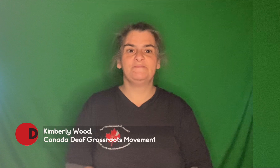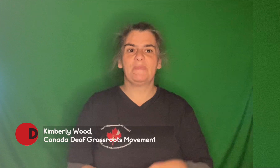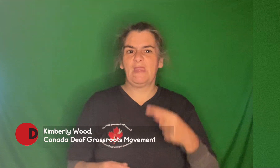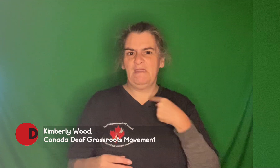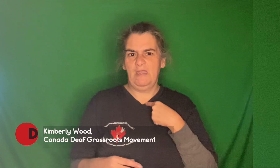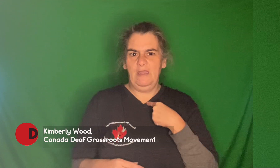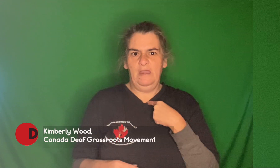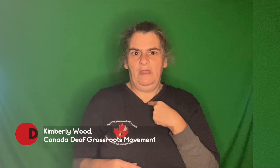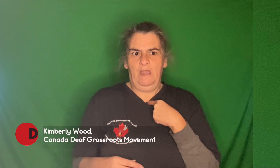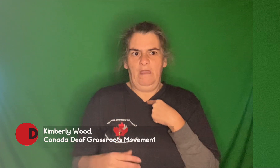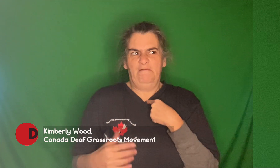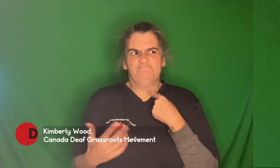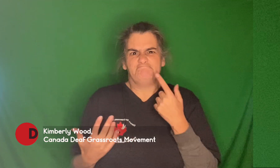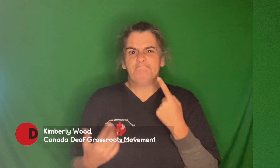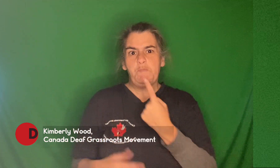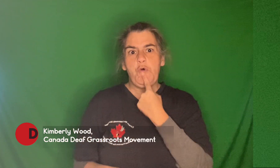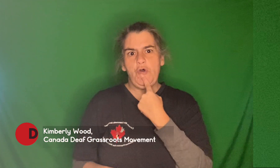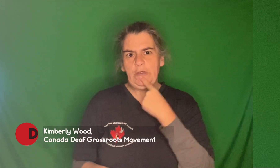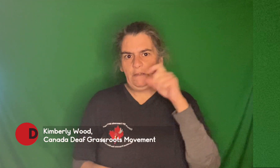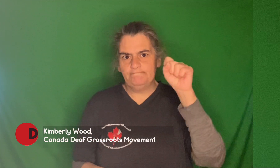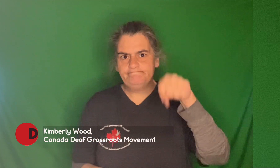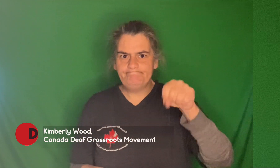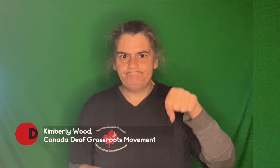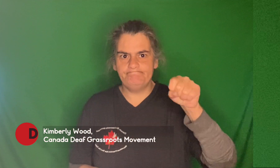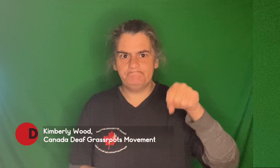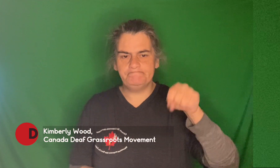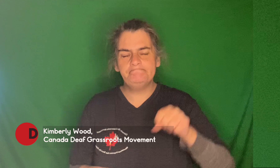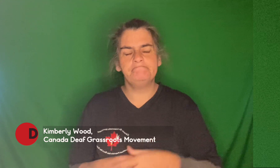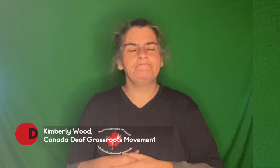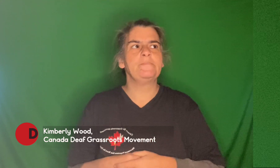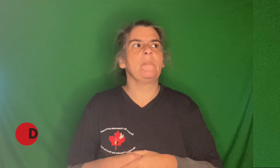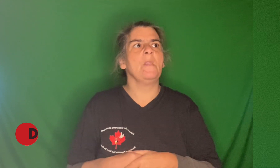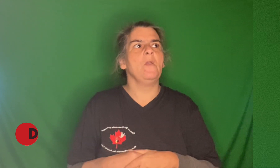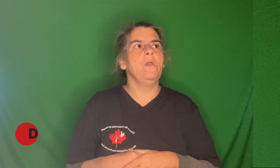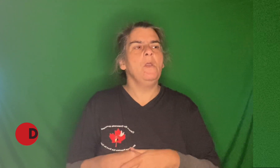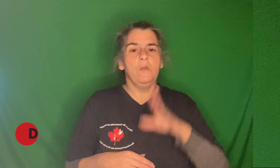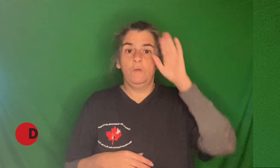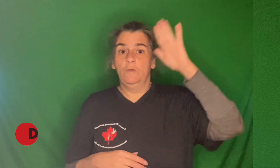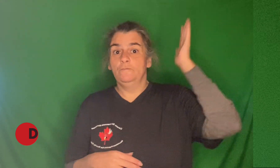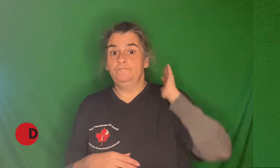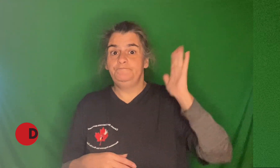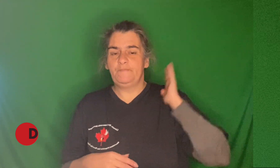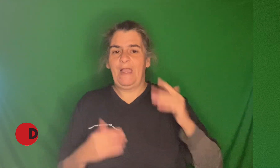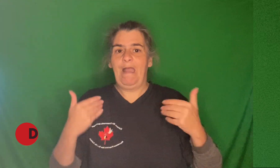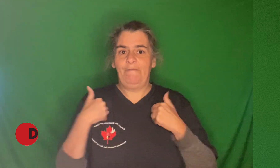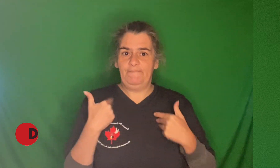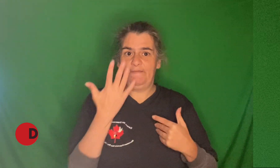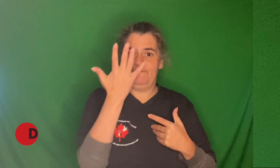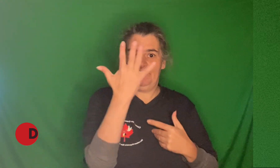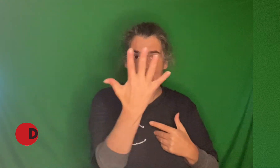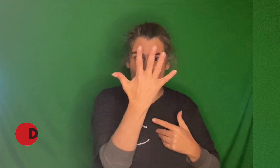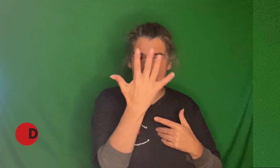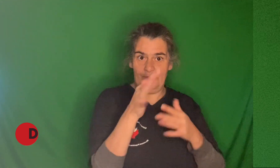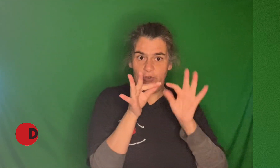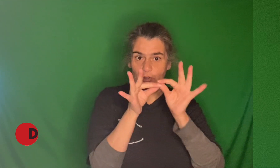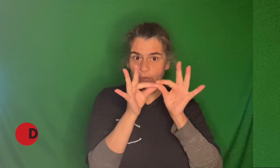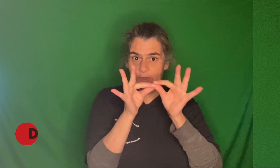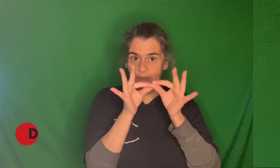I'm disappointed. There had been five interpreter training programs